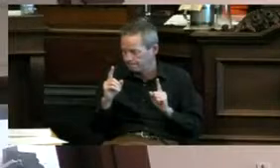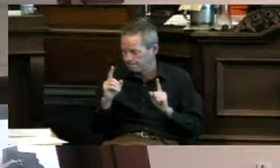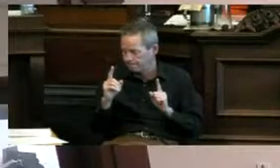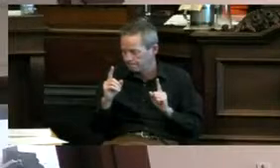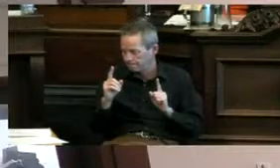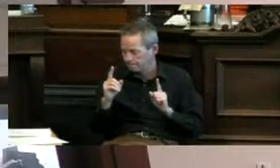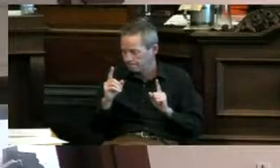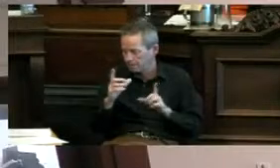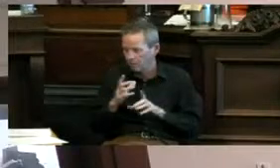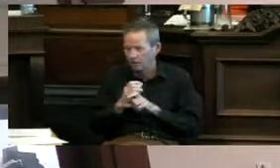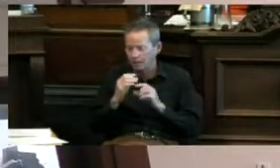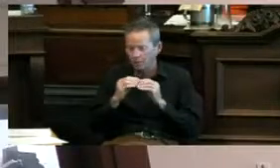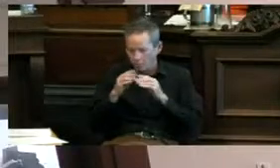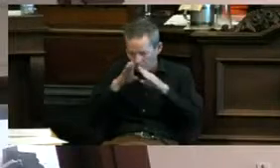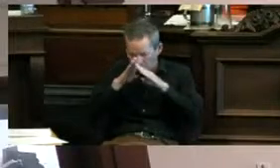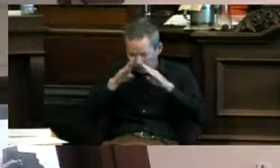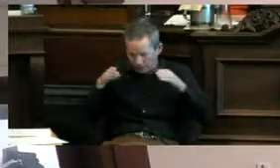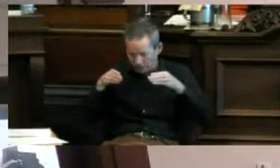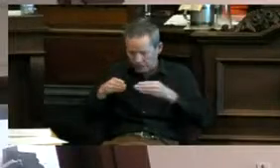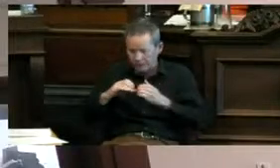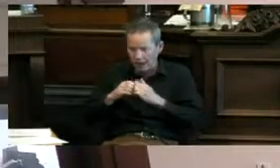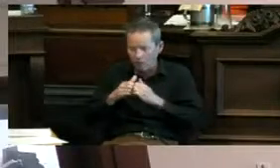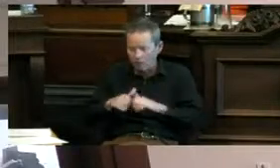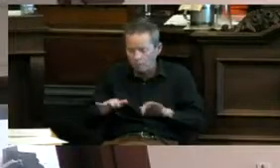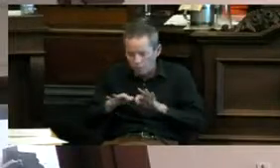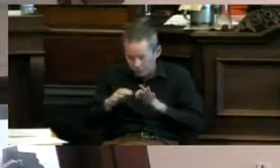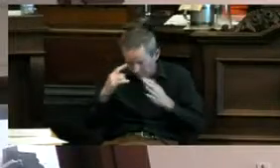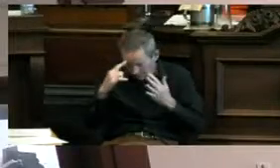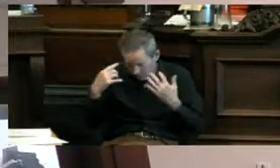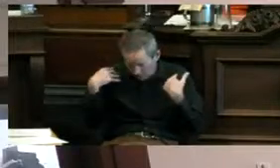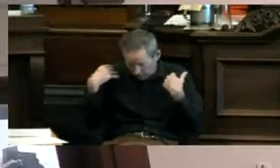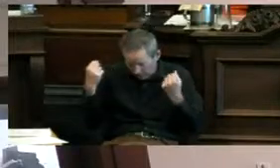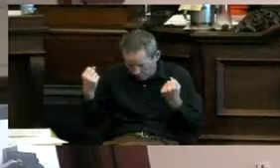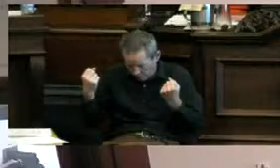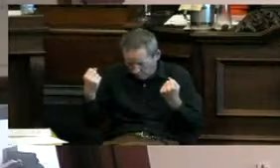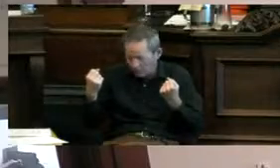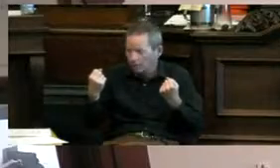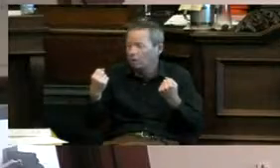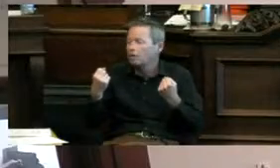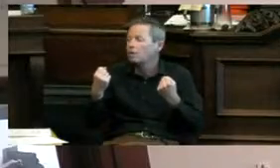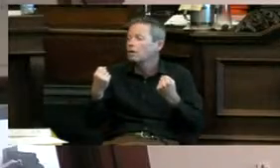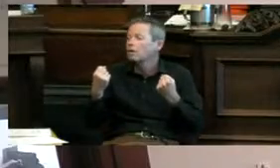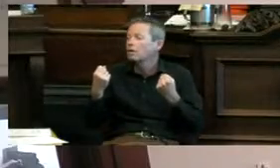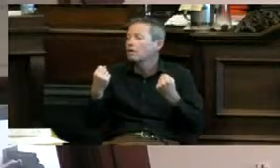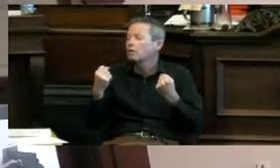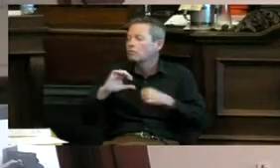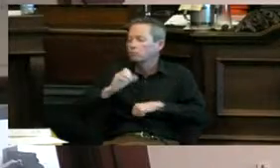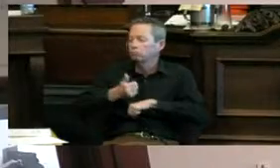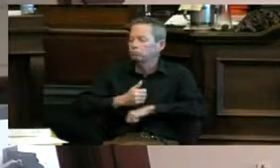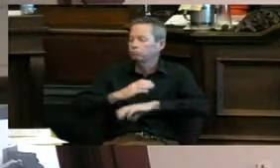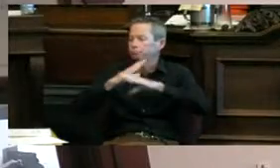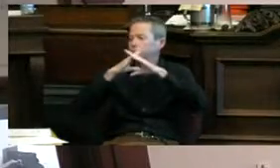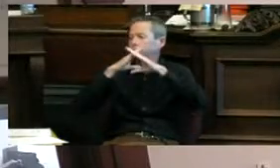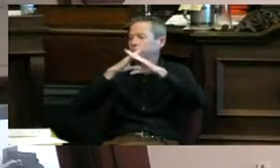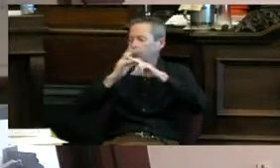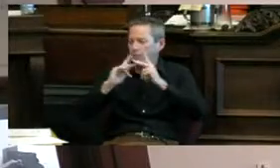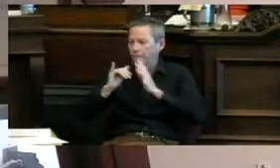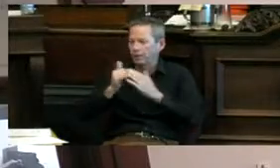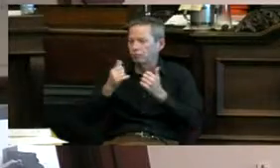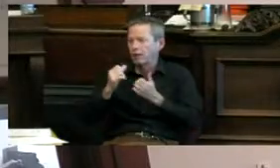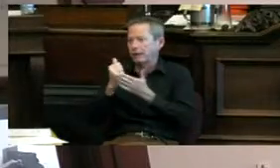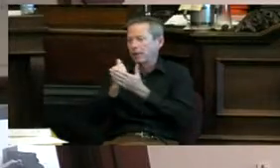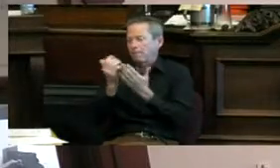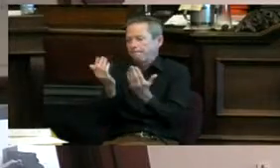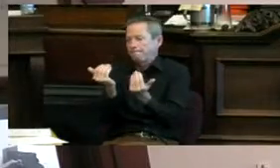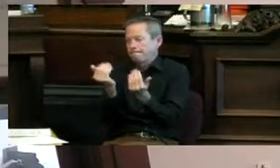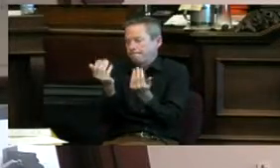getting a much more focused lens